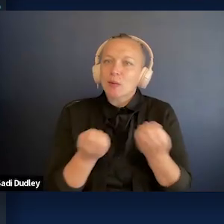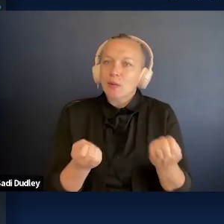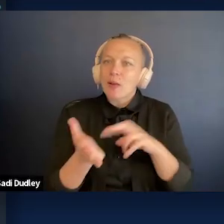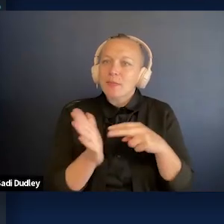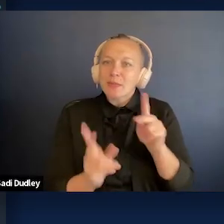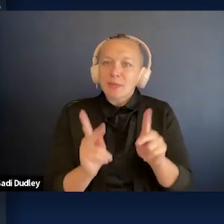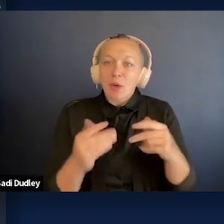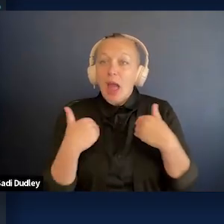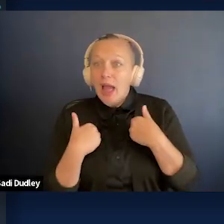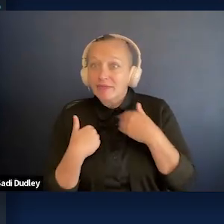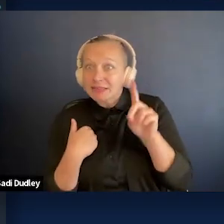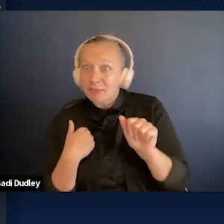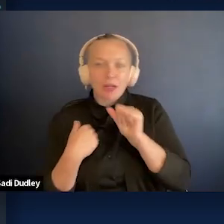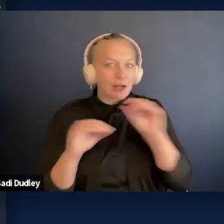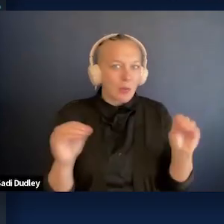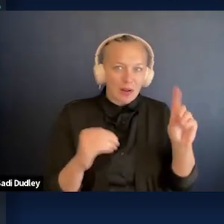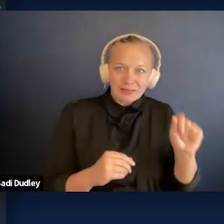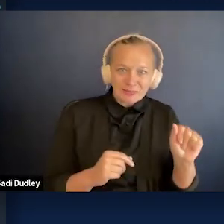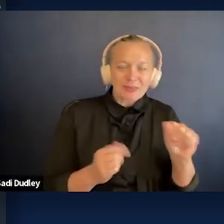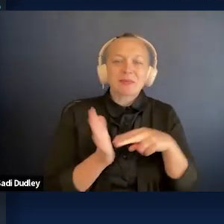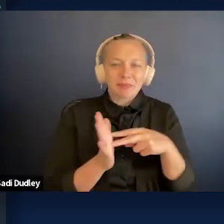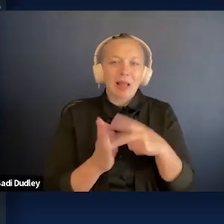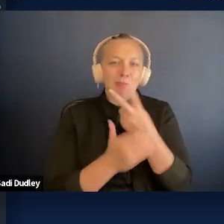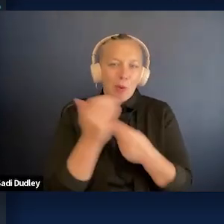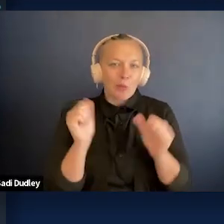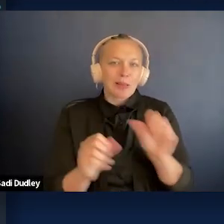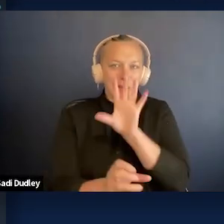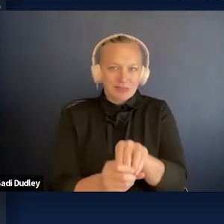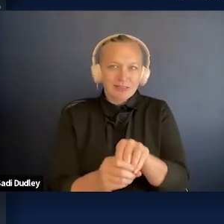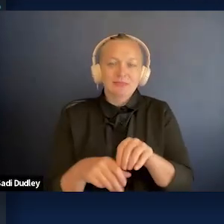Um, Adaptive Sports has been shown to improve well-being and health outcomes for people with disabilities.